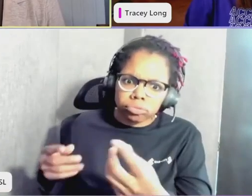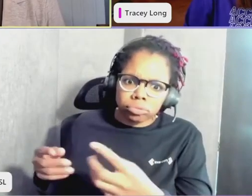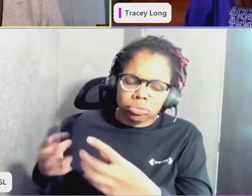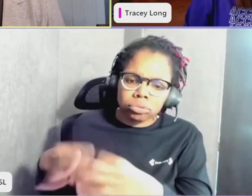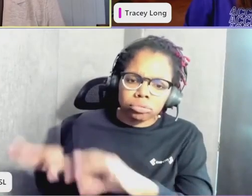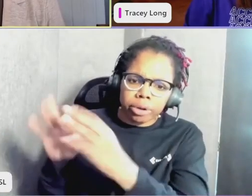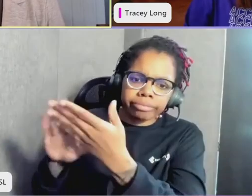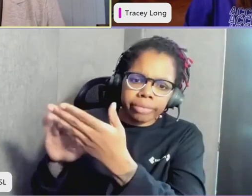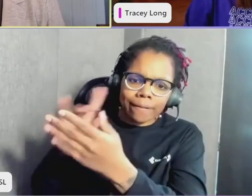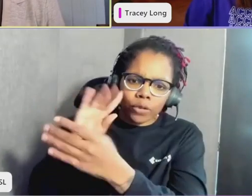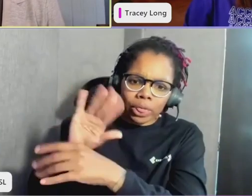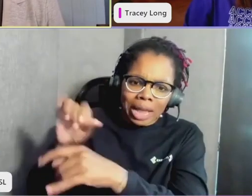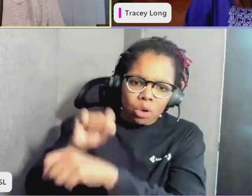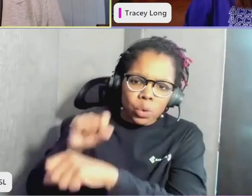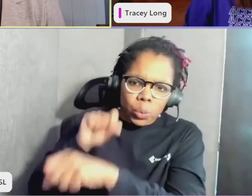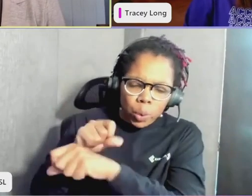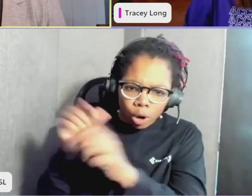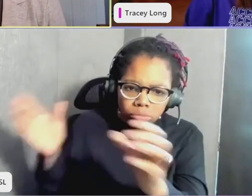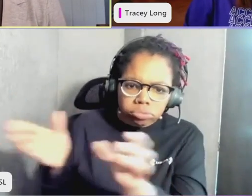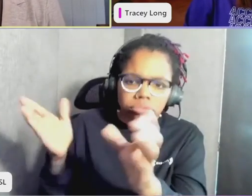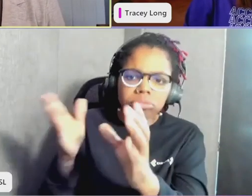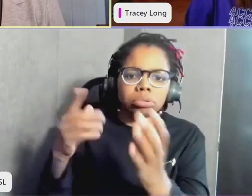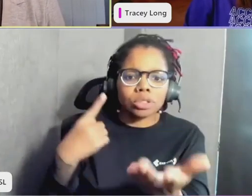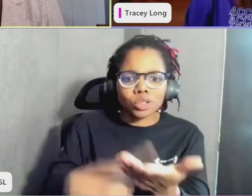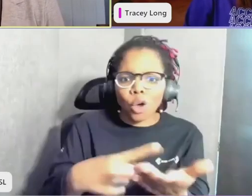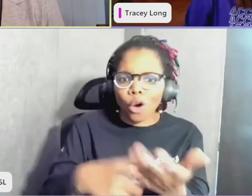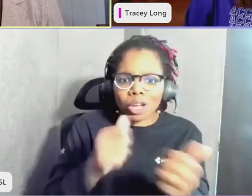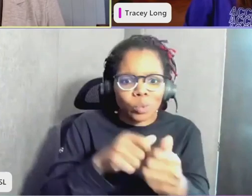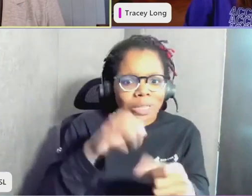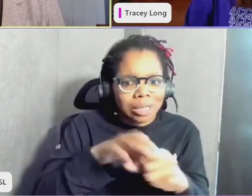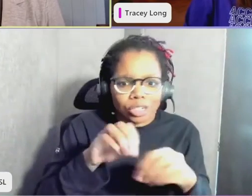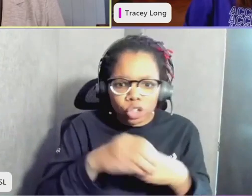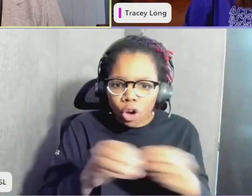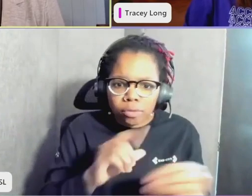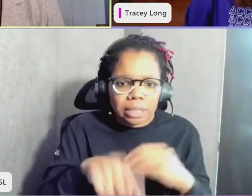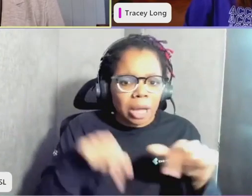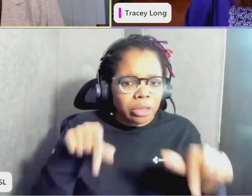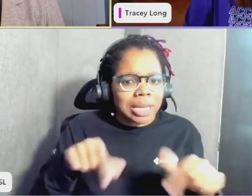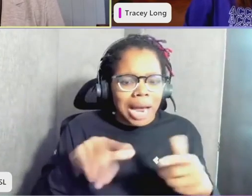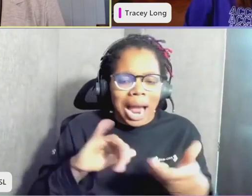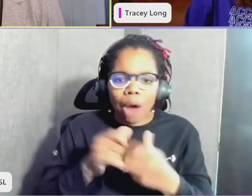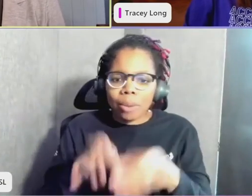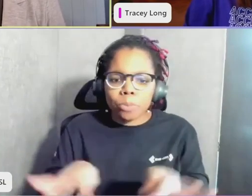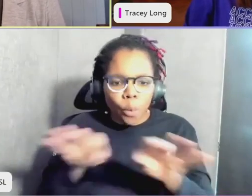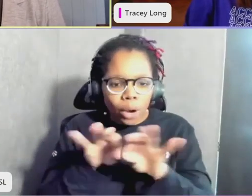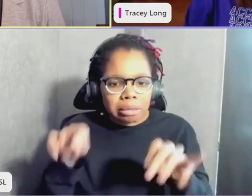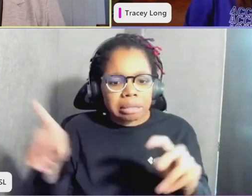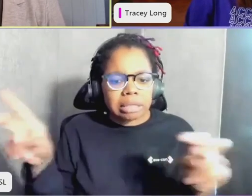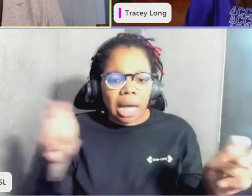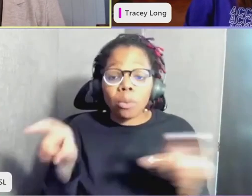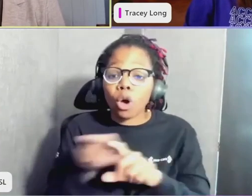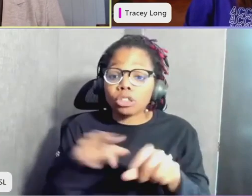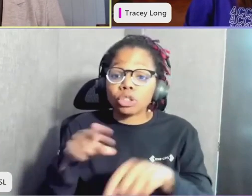fewer differences between systems. I do credit some of the work of not only advocates across the country who have been working